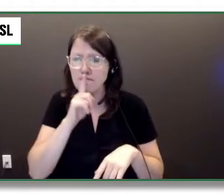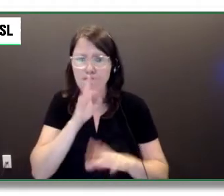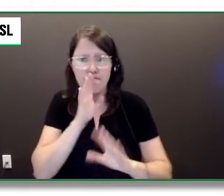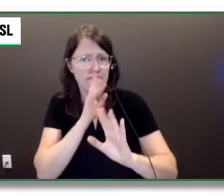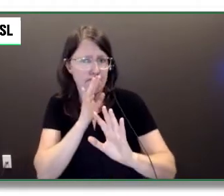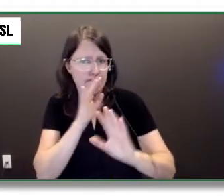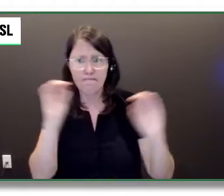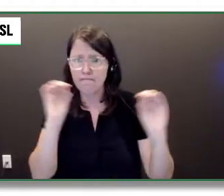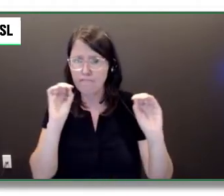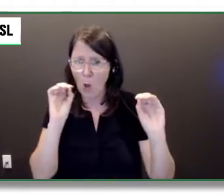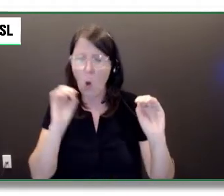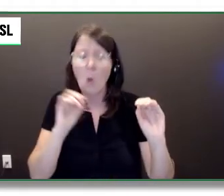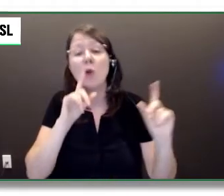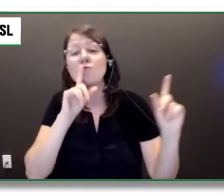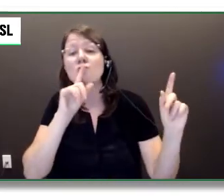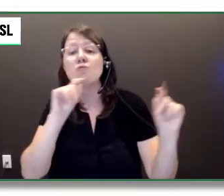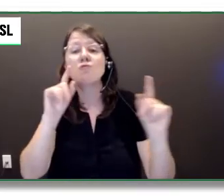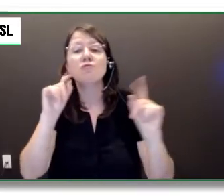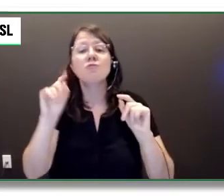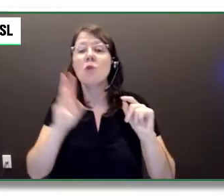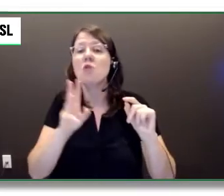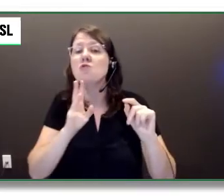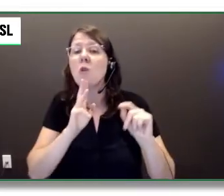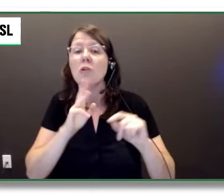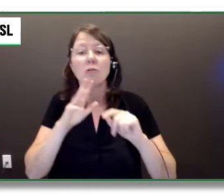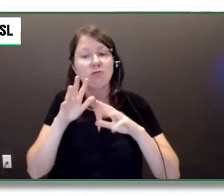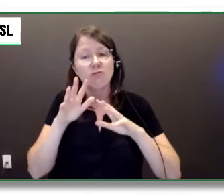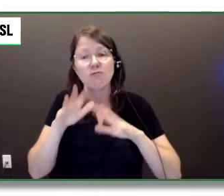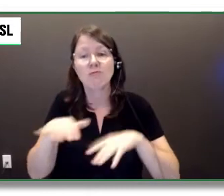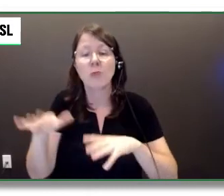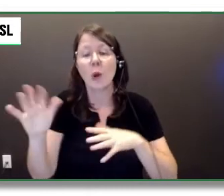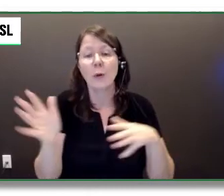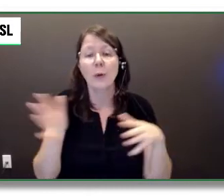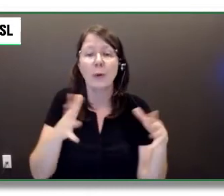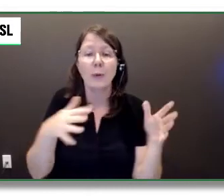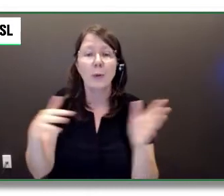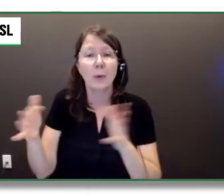what I like, called Happy Sounds and Nature Sounds podcast by Zebediah Rice